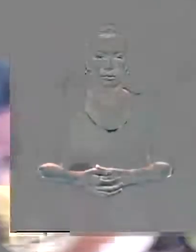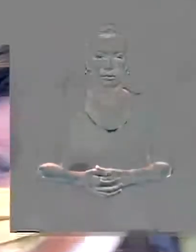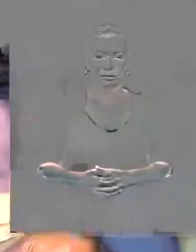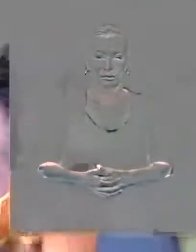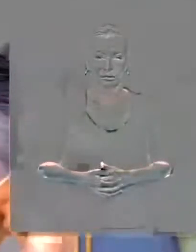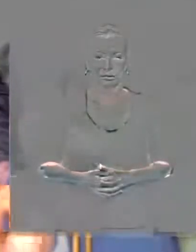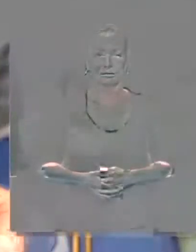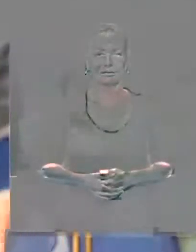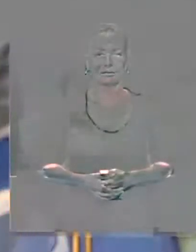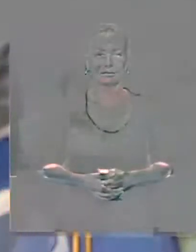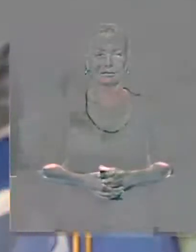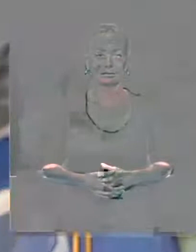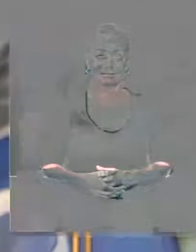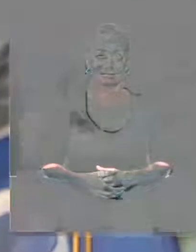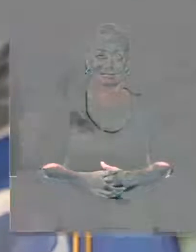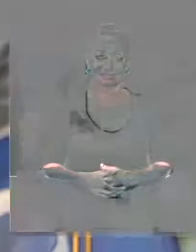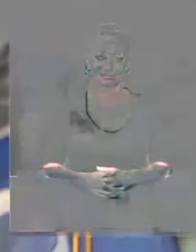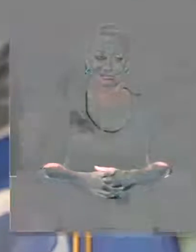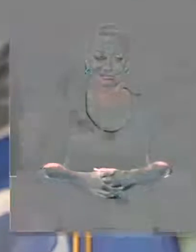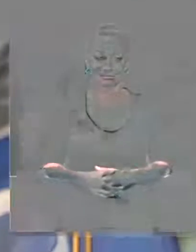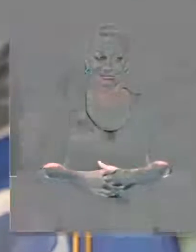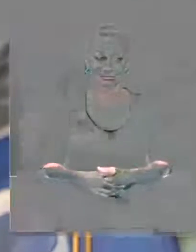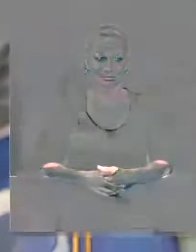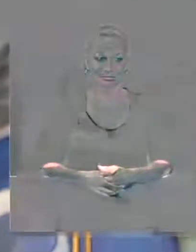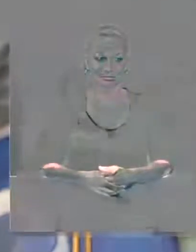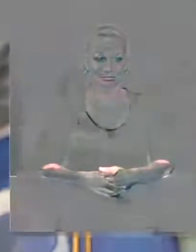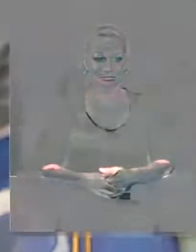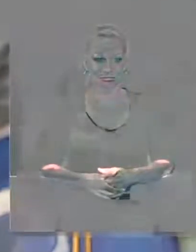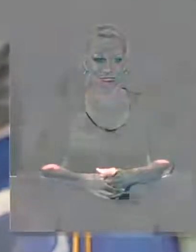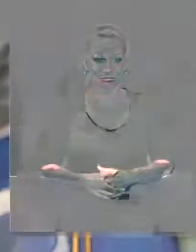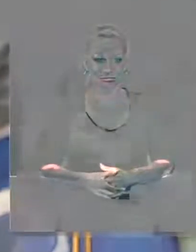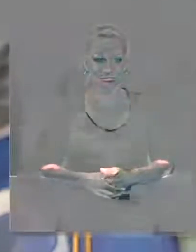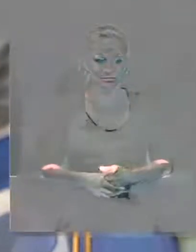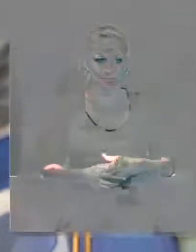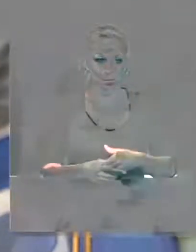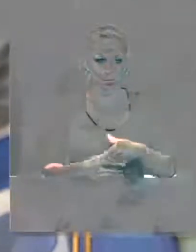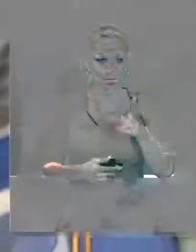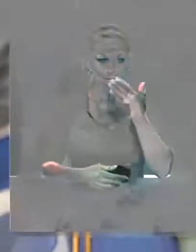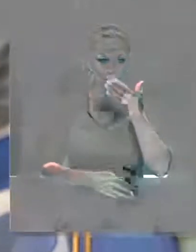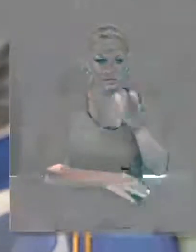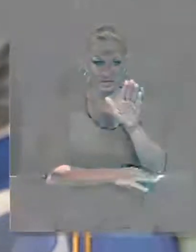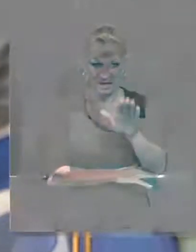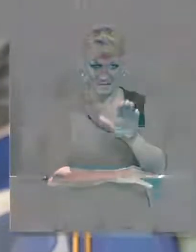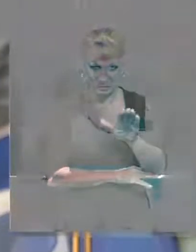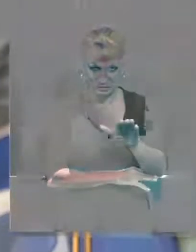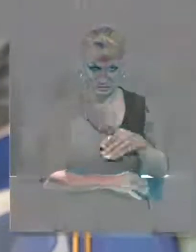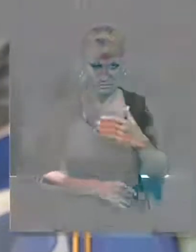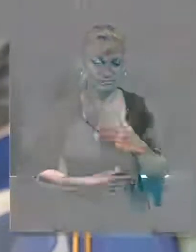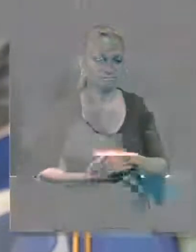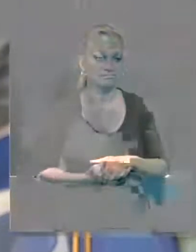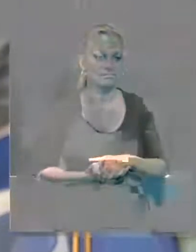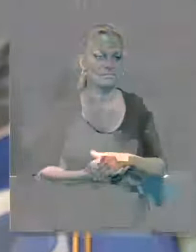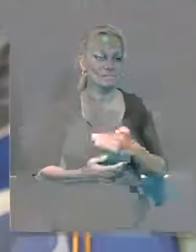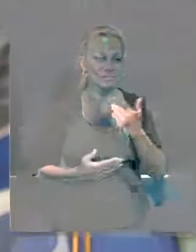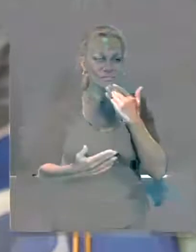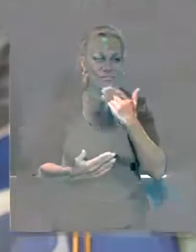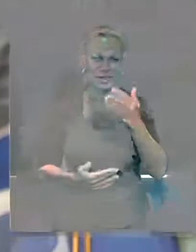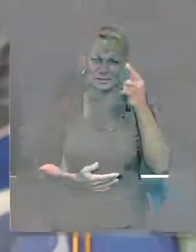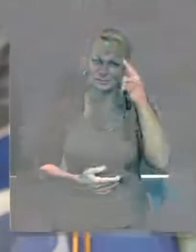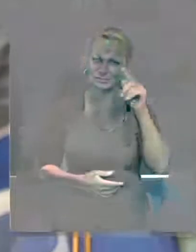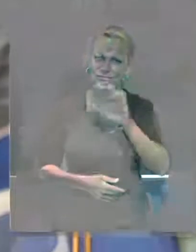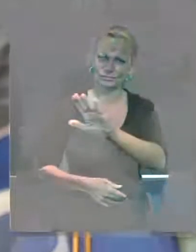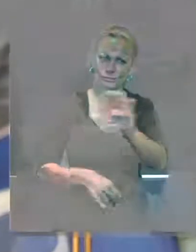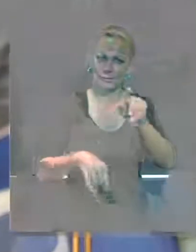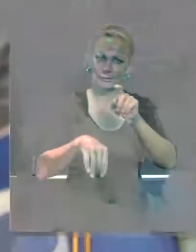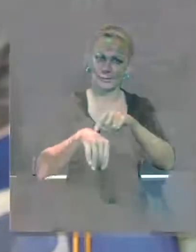good afternoon everybody thank you for privilege of your time the opportunity to update you on